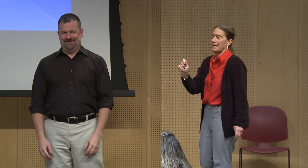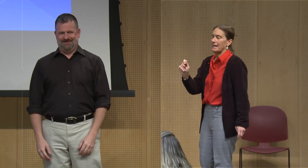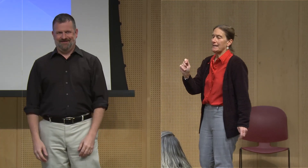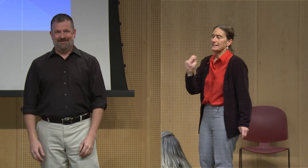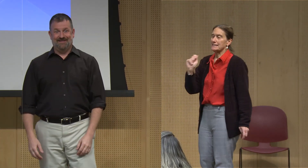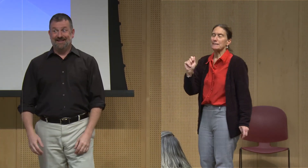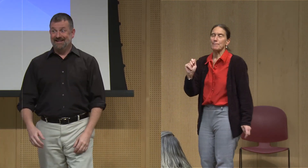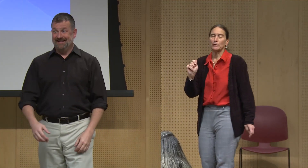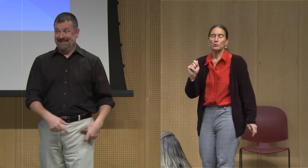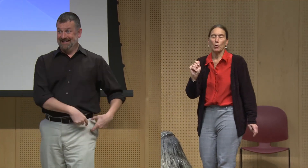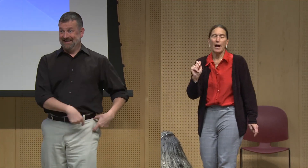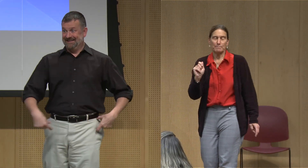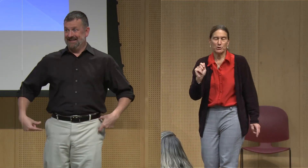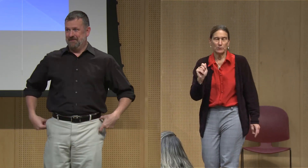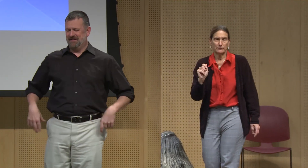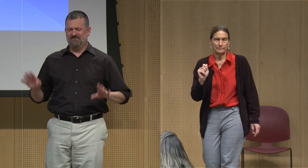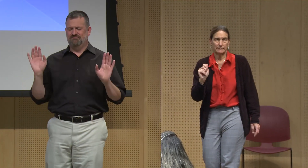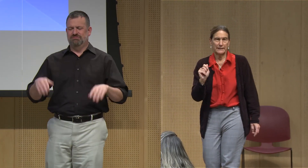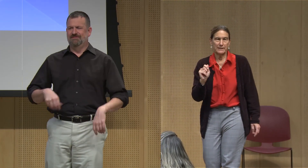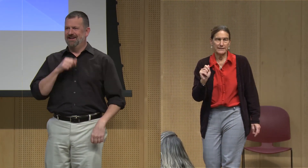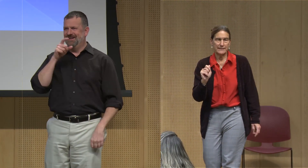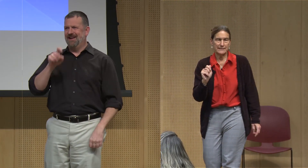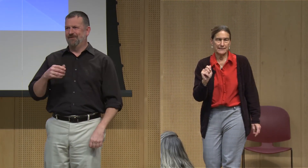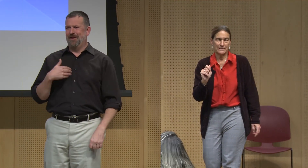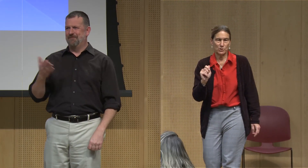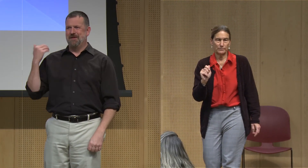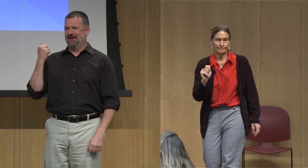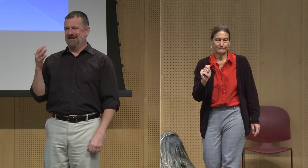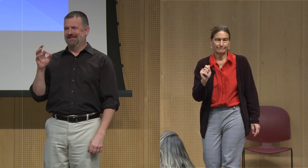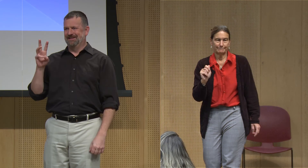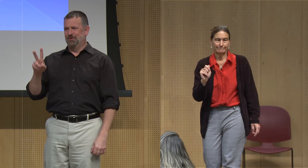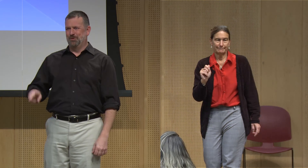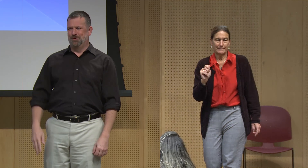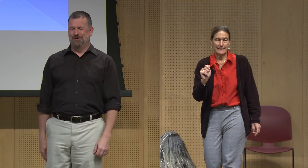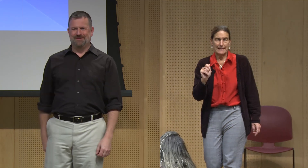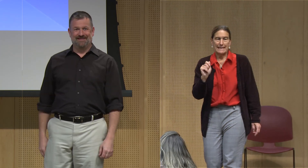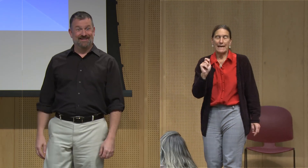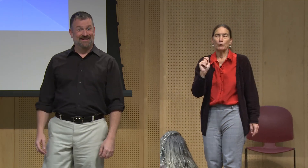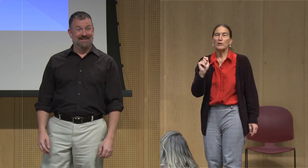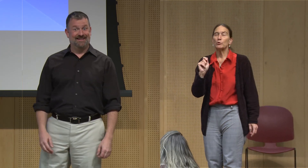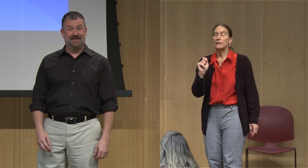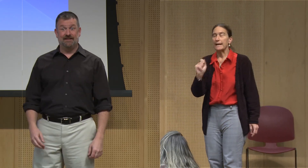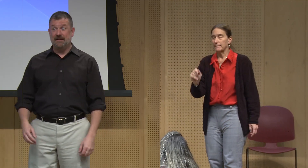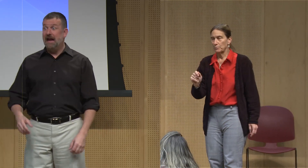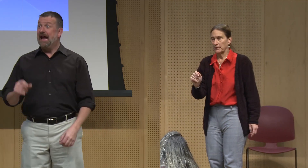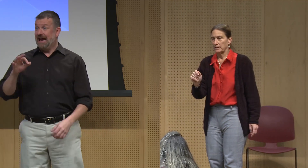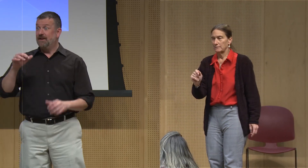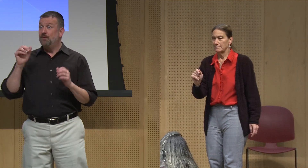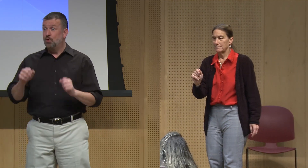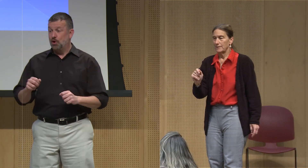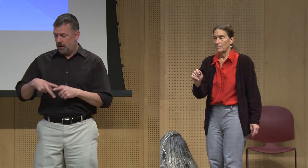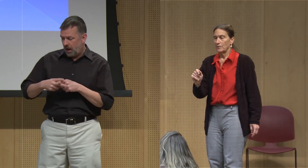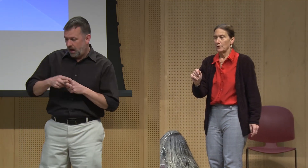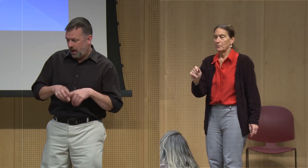ITS SEATBELTS WERE OPTIONAL IN 1962, AND WHEN YOU COULD GET THEM PUT IN, THEY WERE